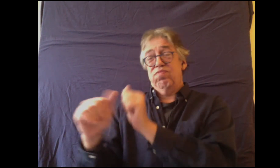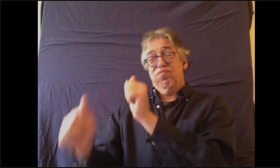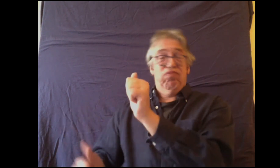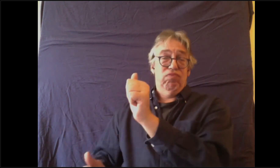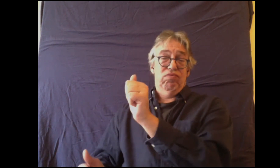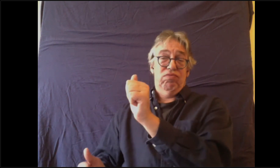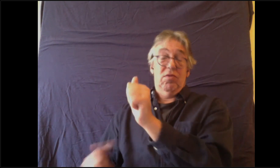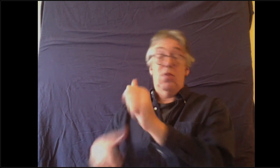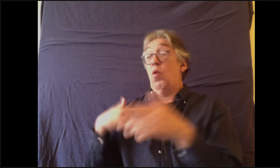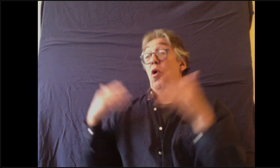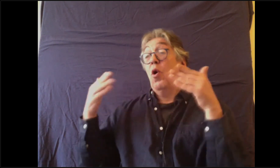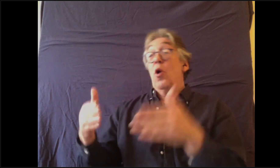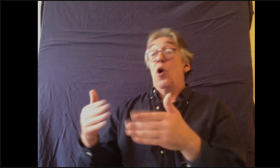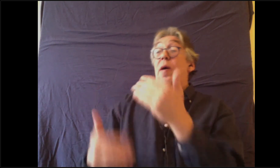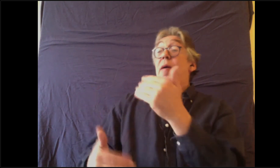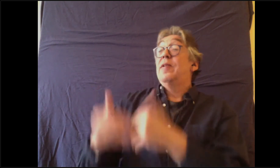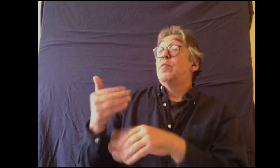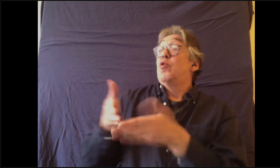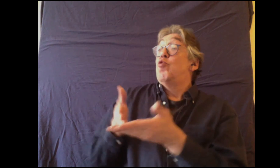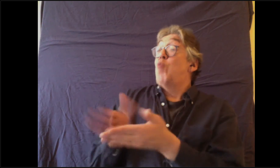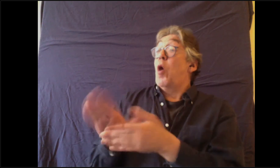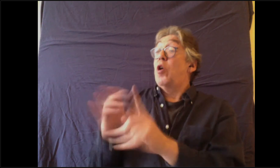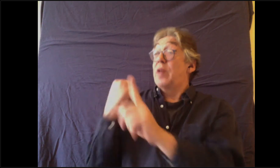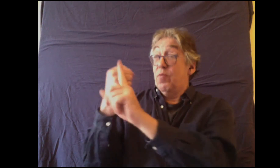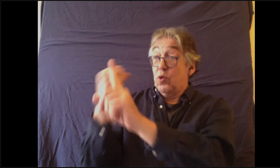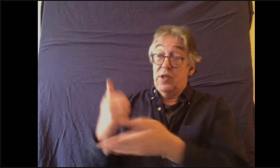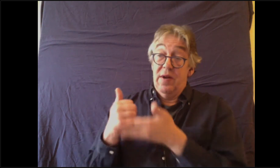disability rights advocacy, inclusive education,